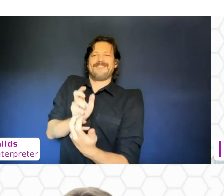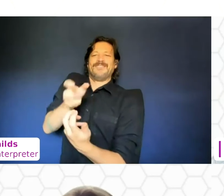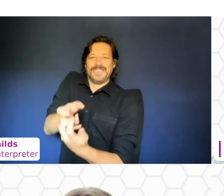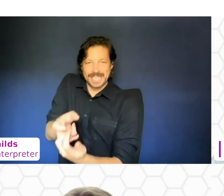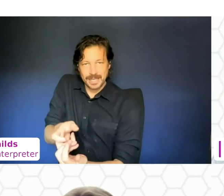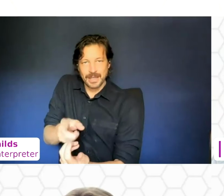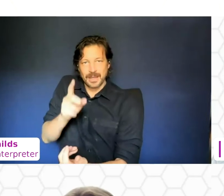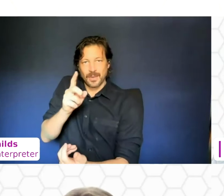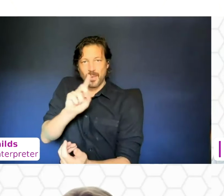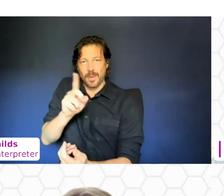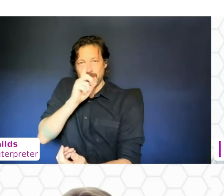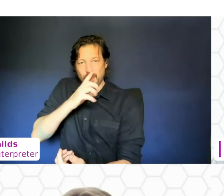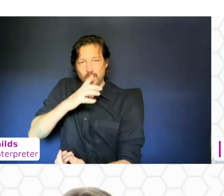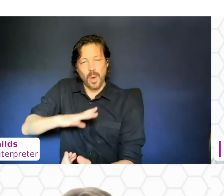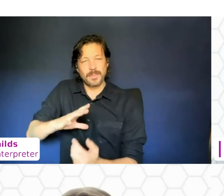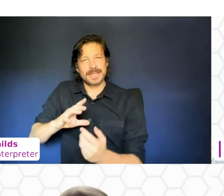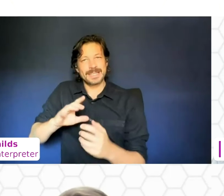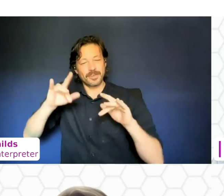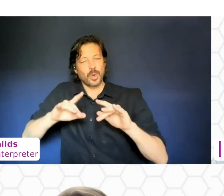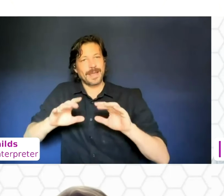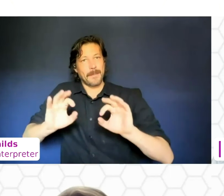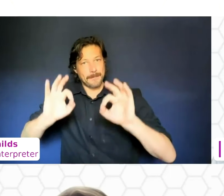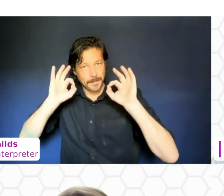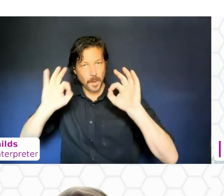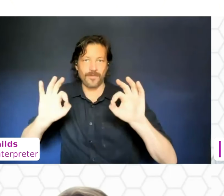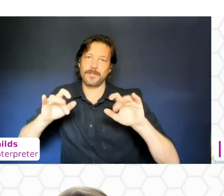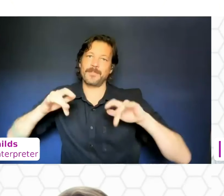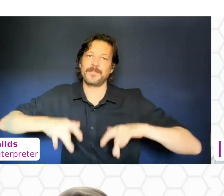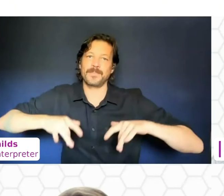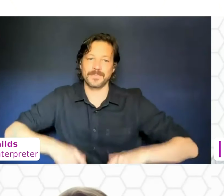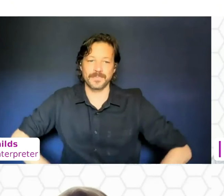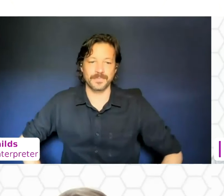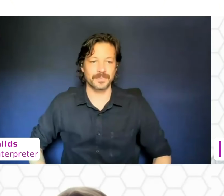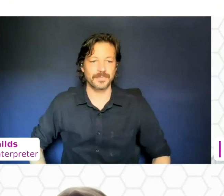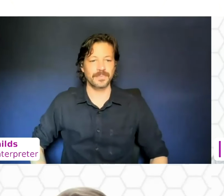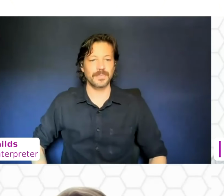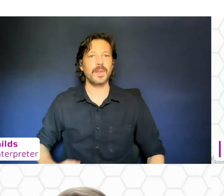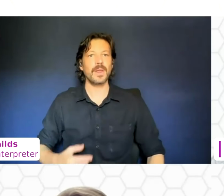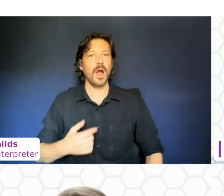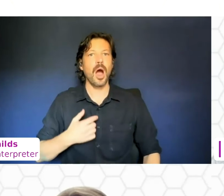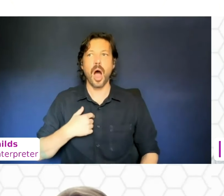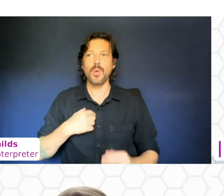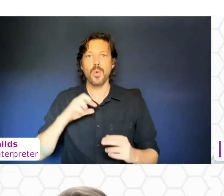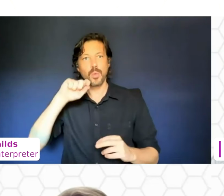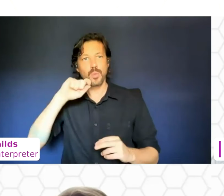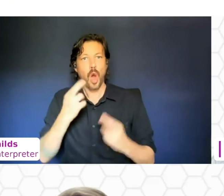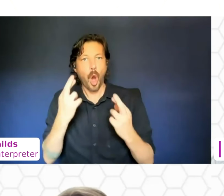not entirely perfect just yet. So we would hope that that is offered as an option and that